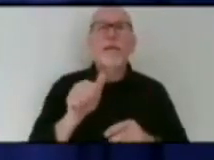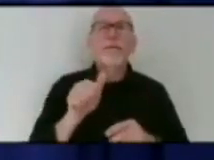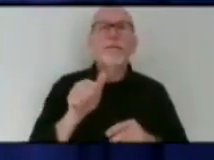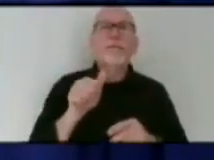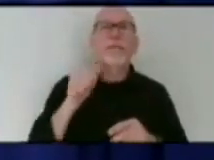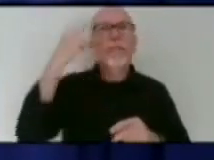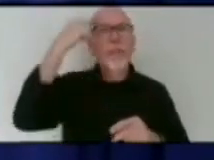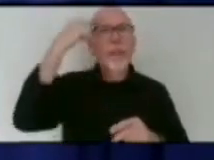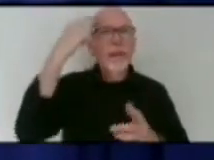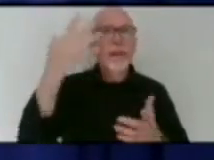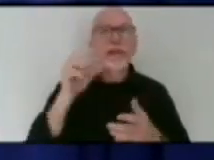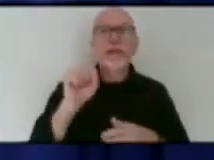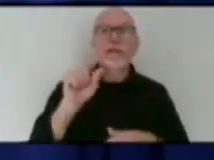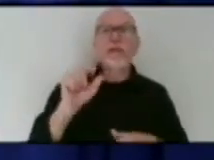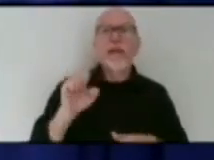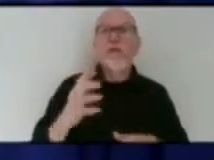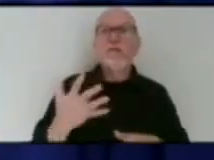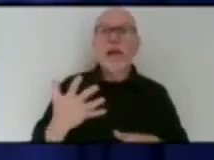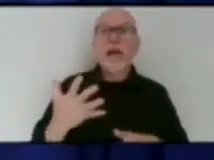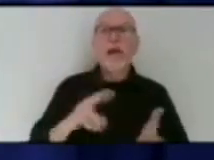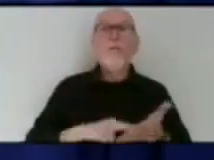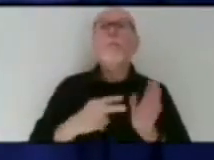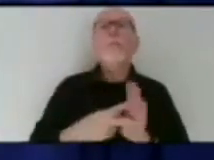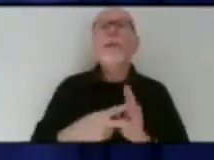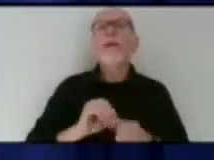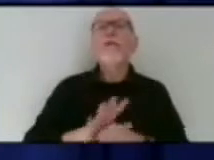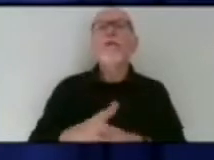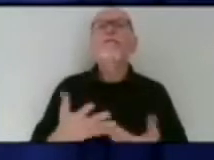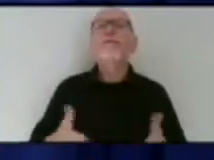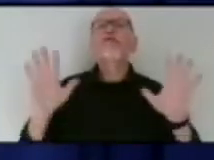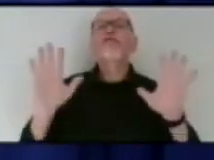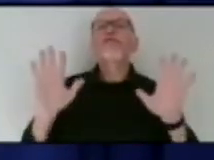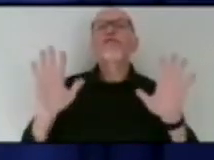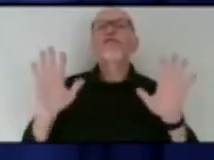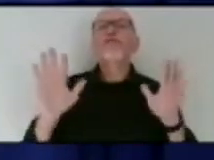Stage five Network through this, Even with hospitalization rates going up,